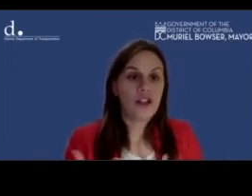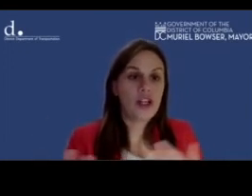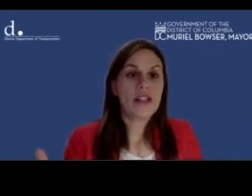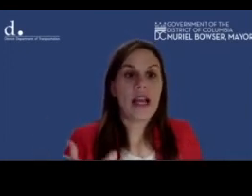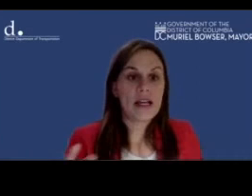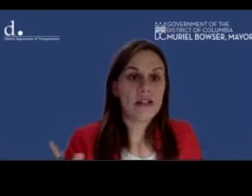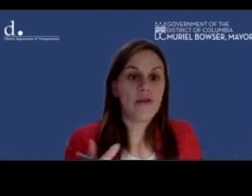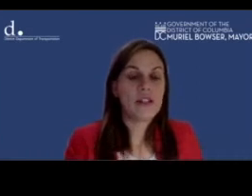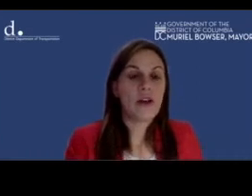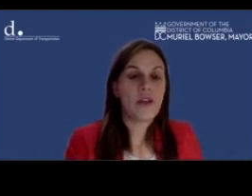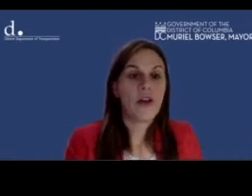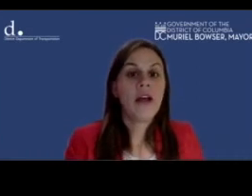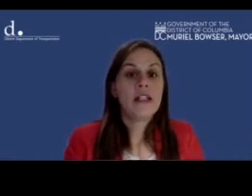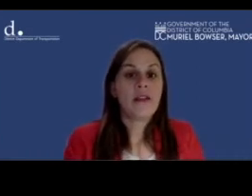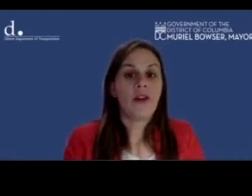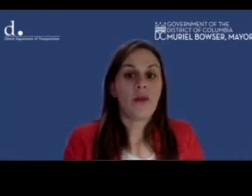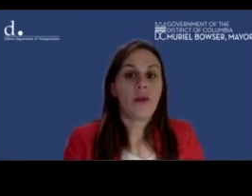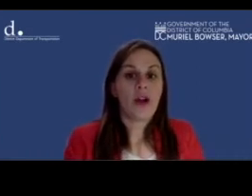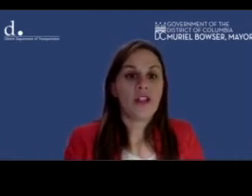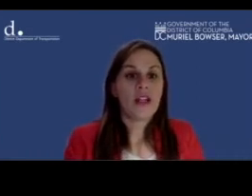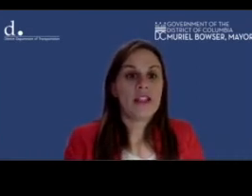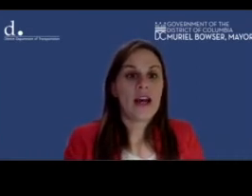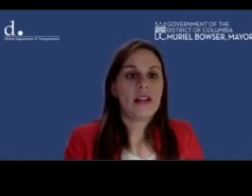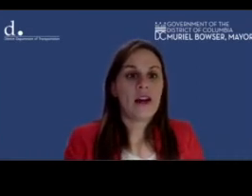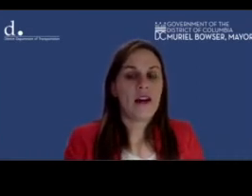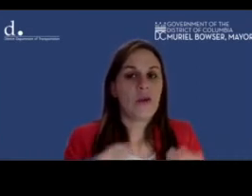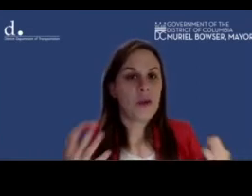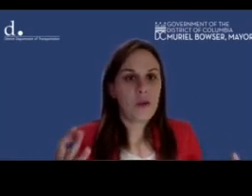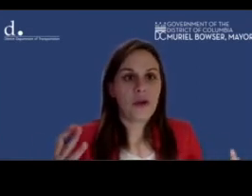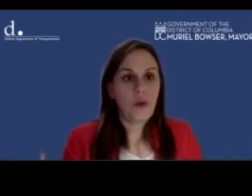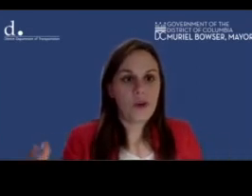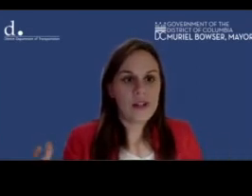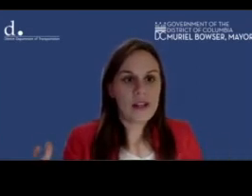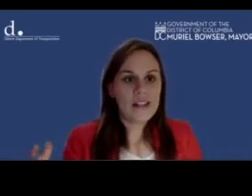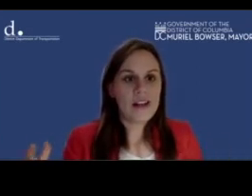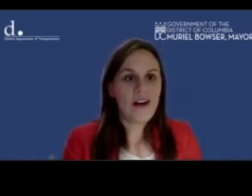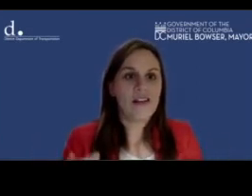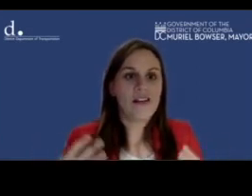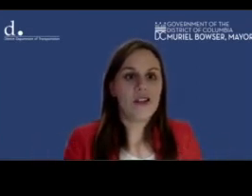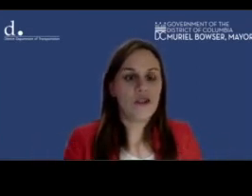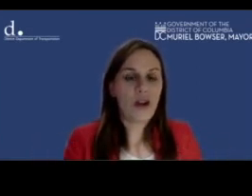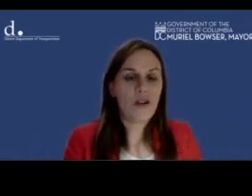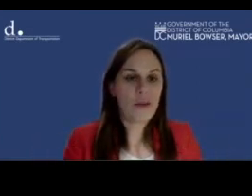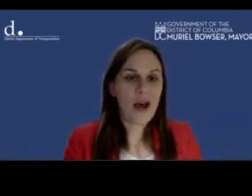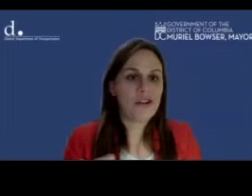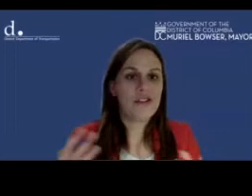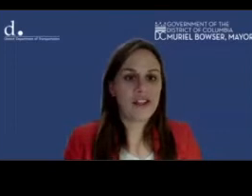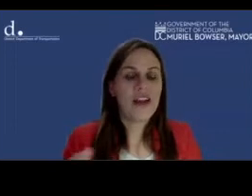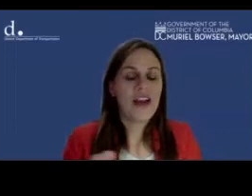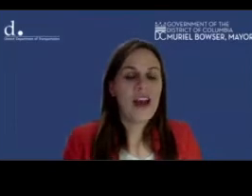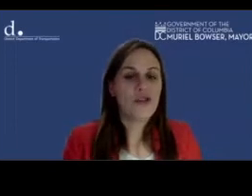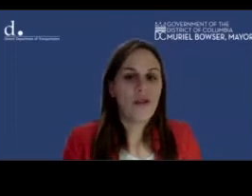project and of these other development projects that uh we will coordinate on traffic patterns and